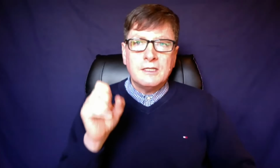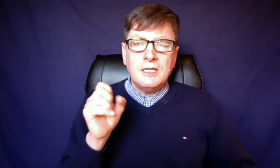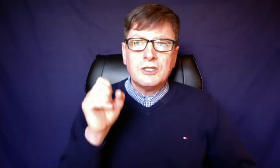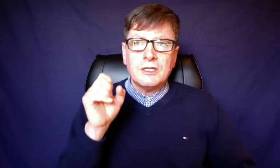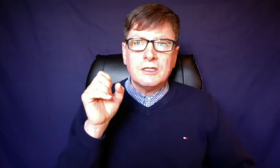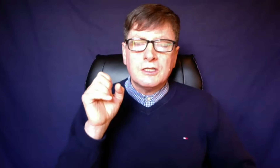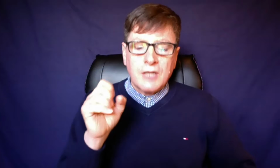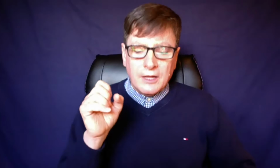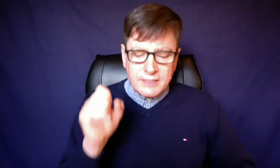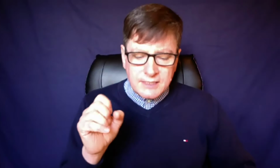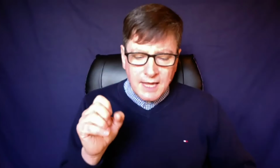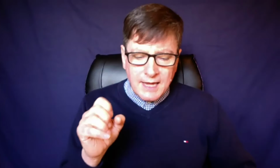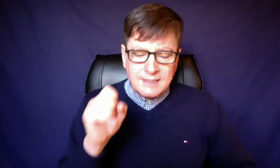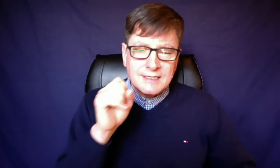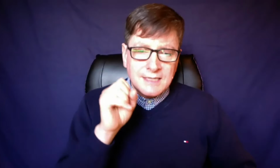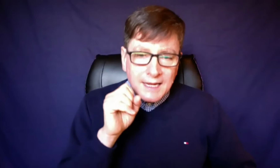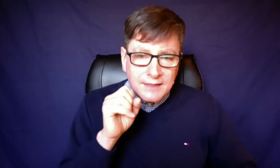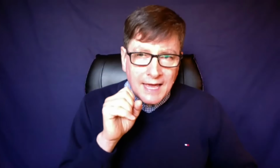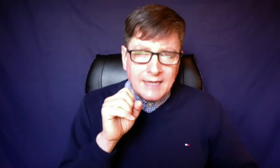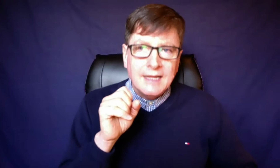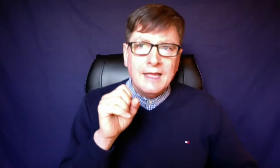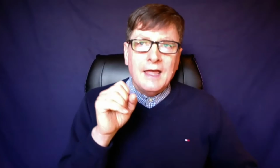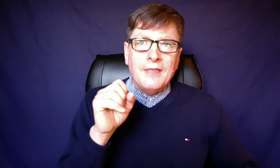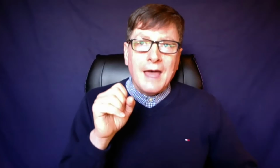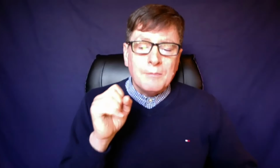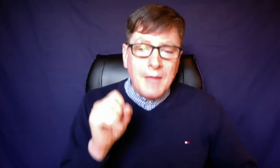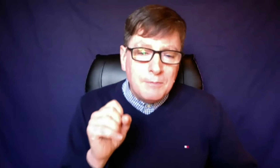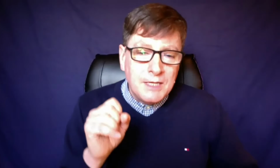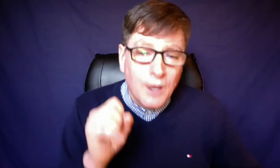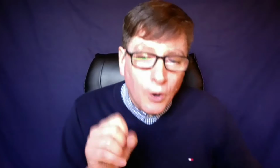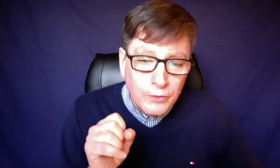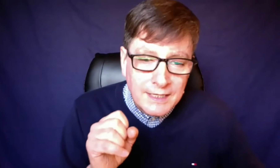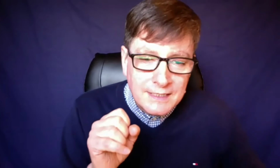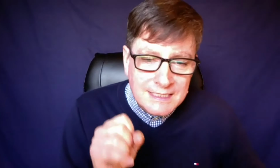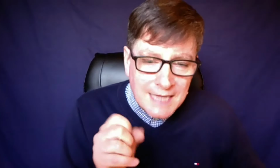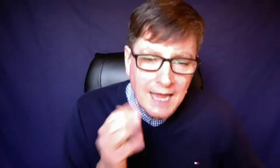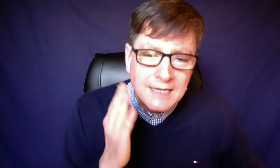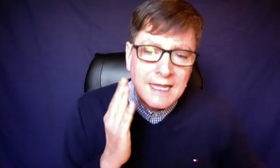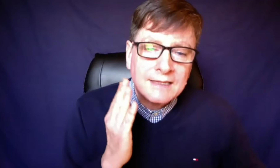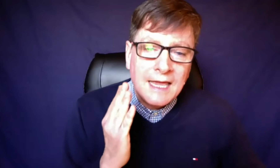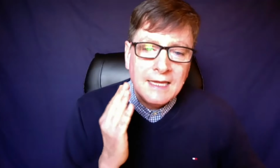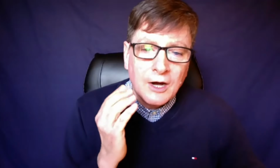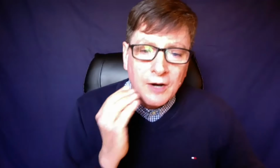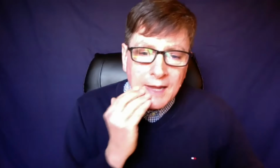there are a lot of signs that are around the mouth and chin. So if